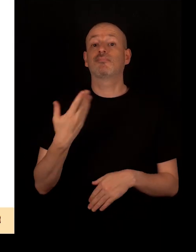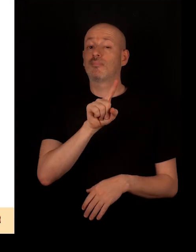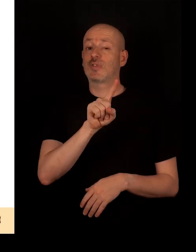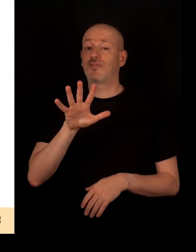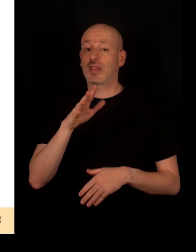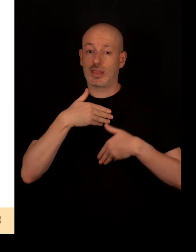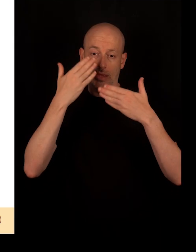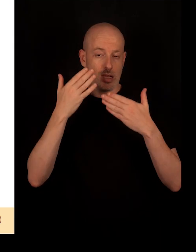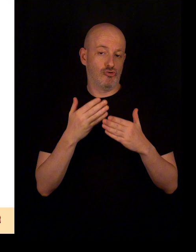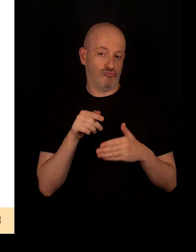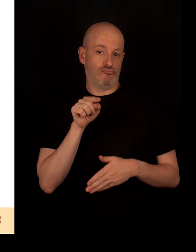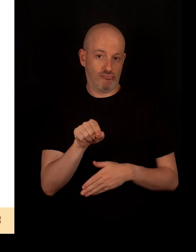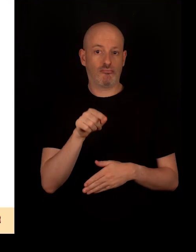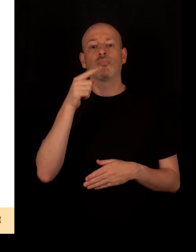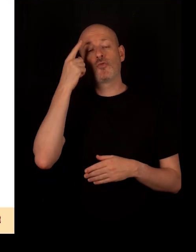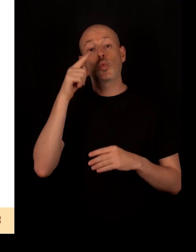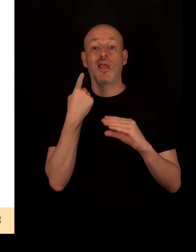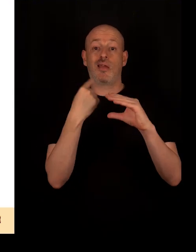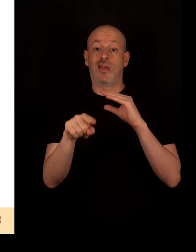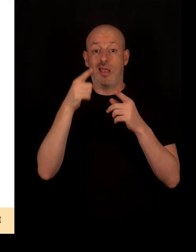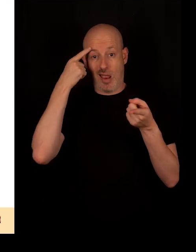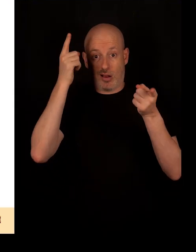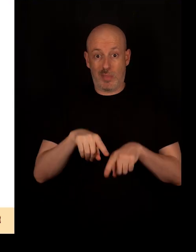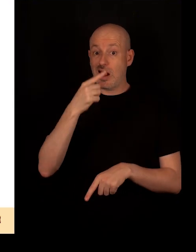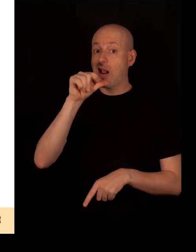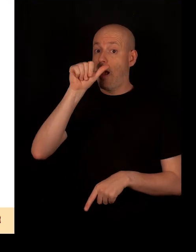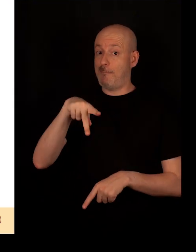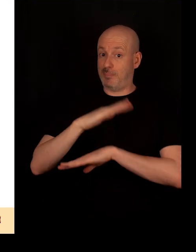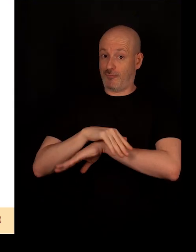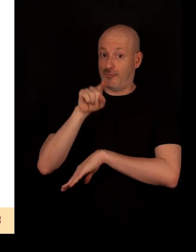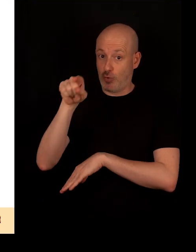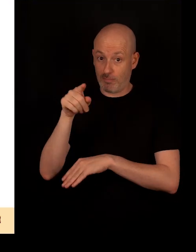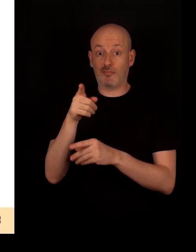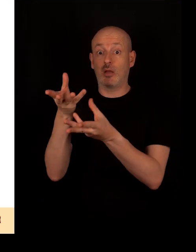Then you will have 15 days. You will receive the grant agreement in GAP. So you will receive it